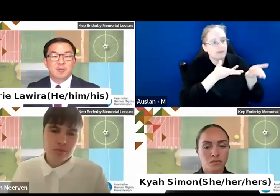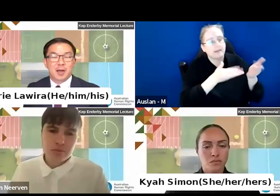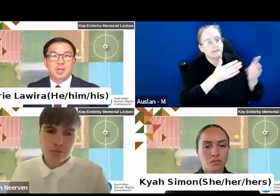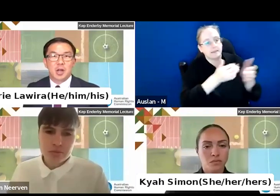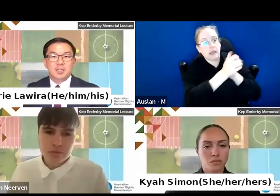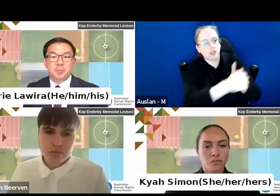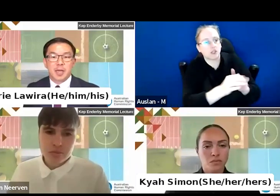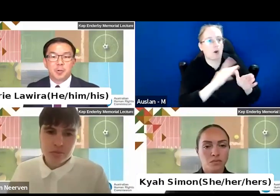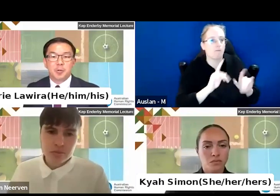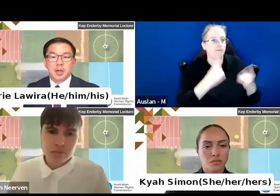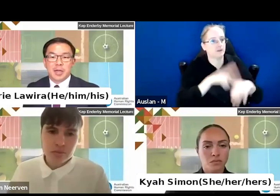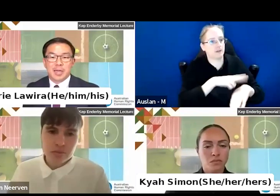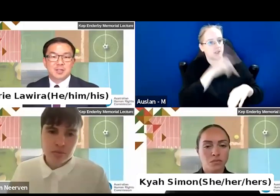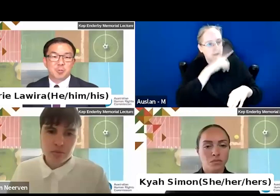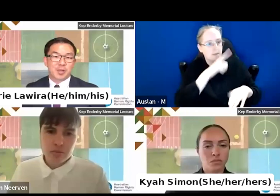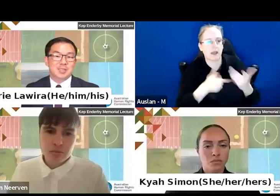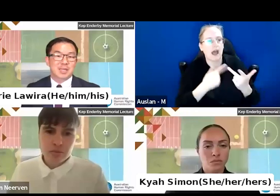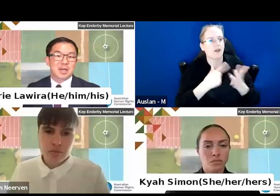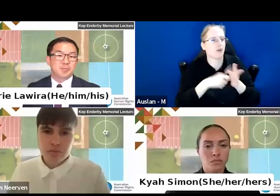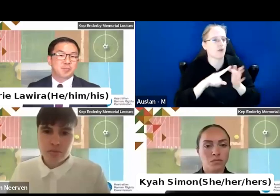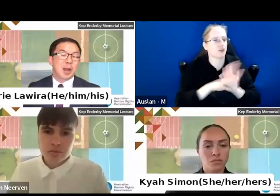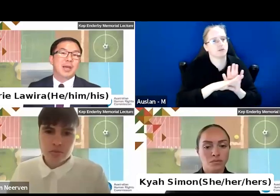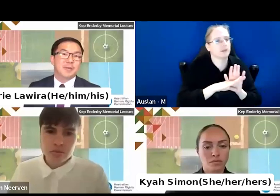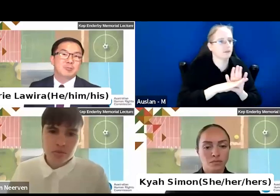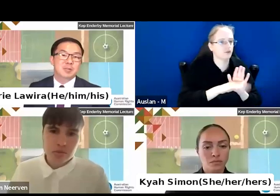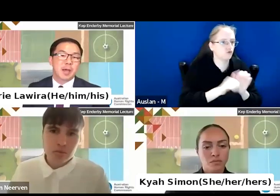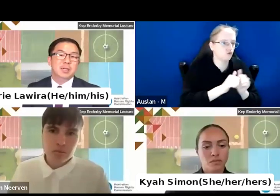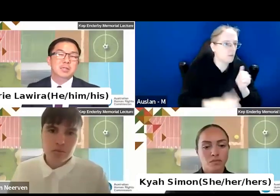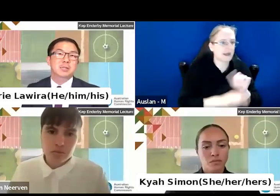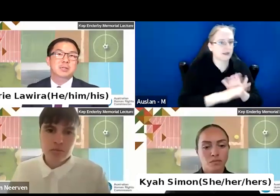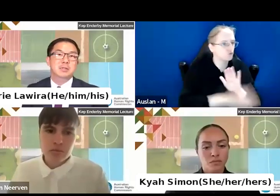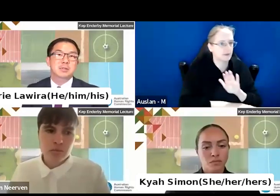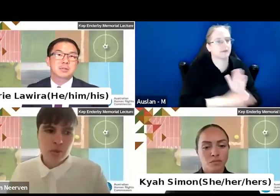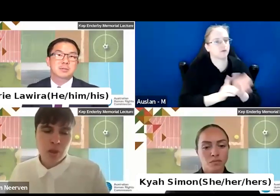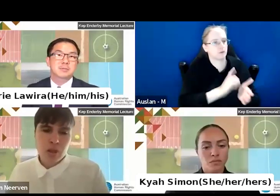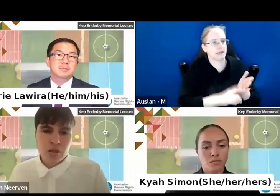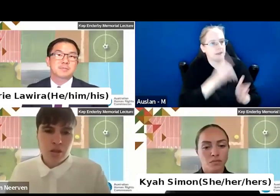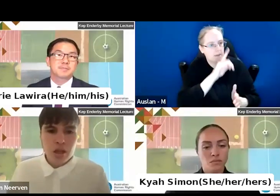racialized people in the sporting sector apply in this respect. Yeah.